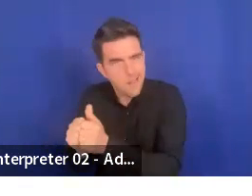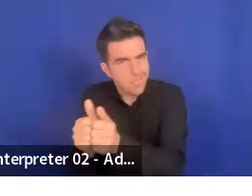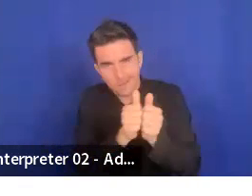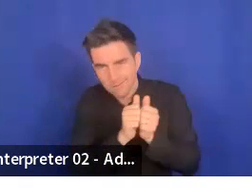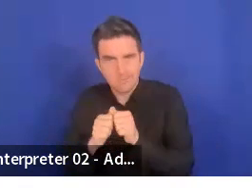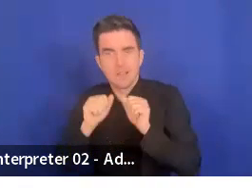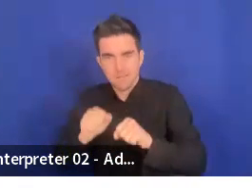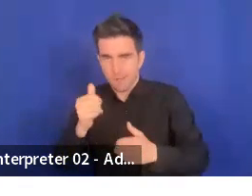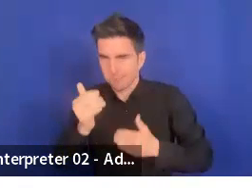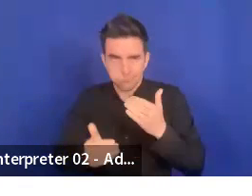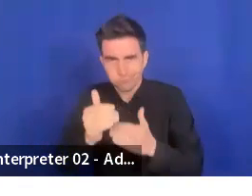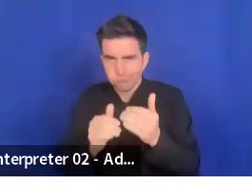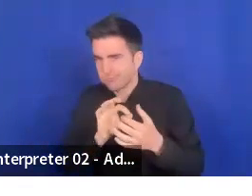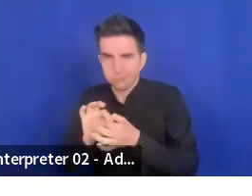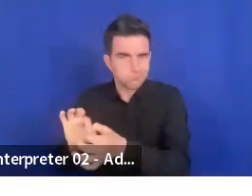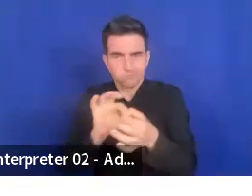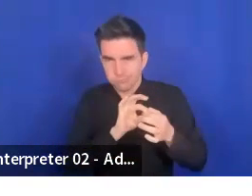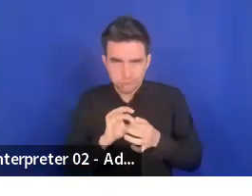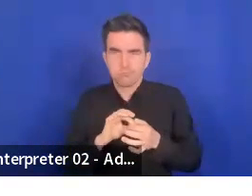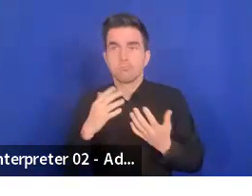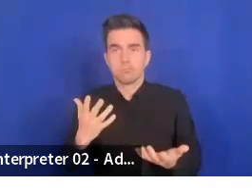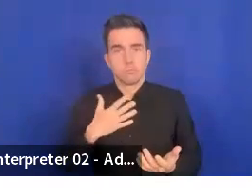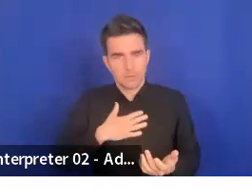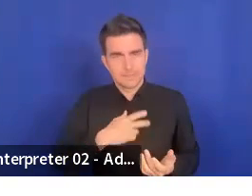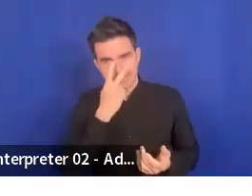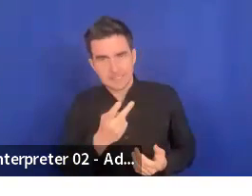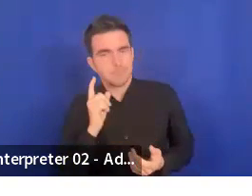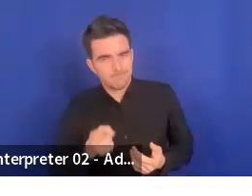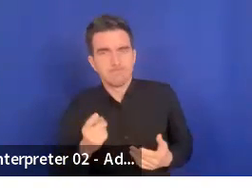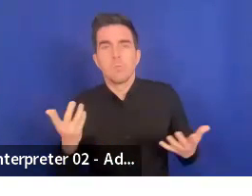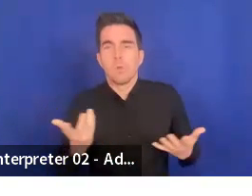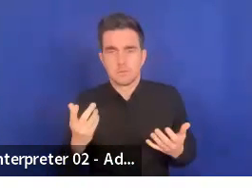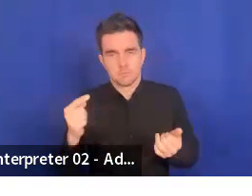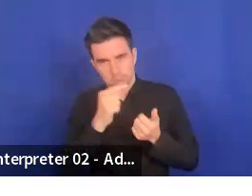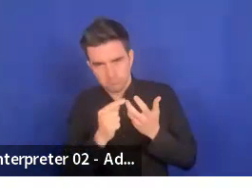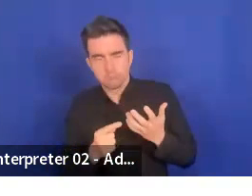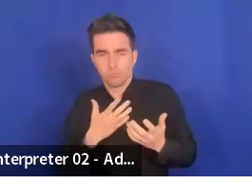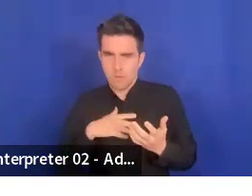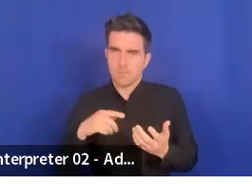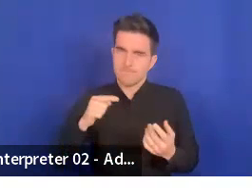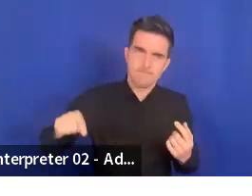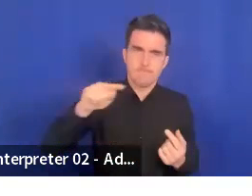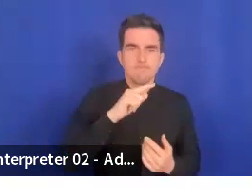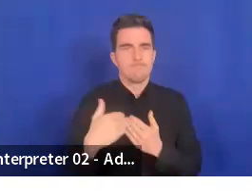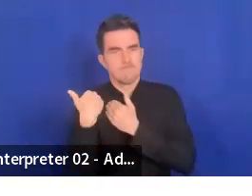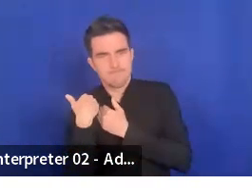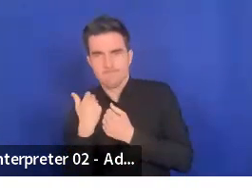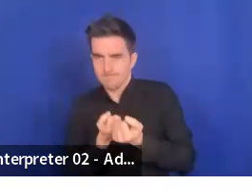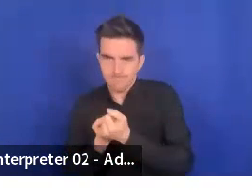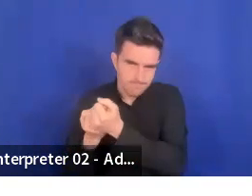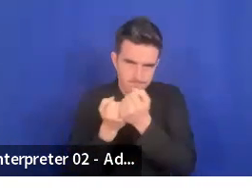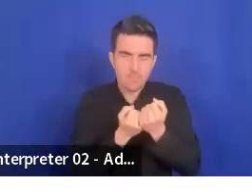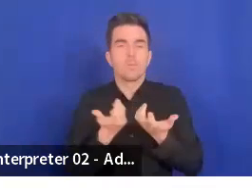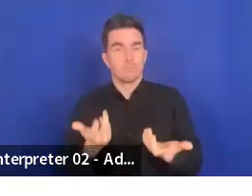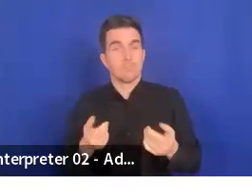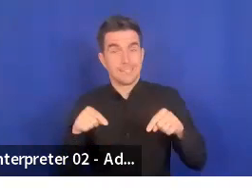requires that we are holding each other accountable, and so this Action Agenda speaks to that piece